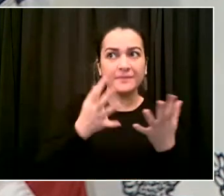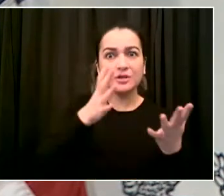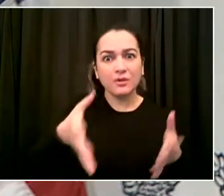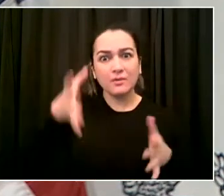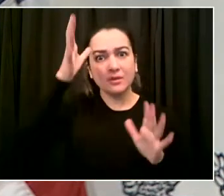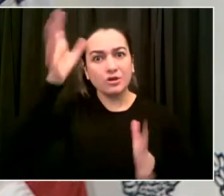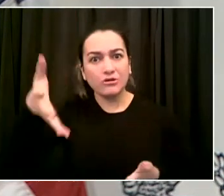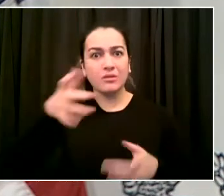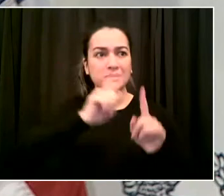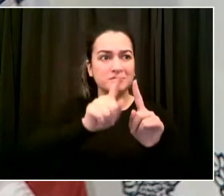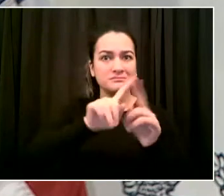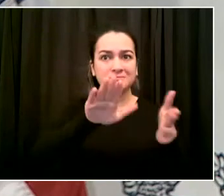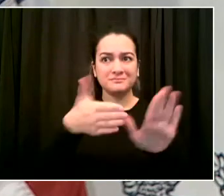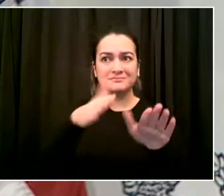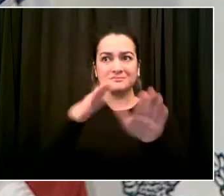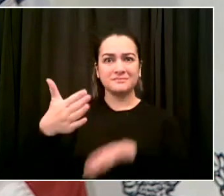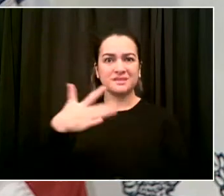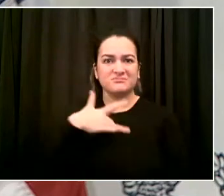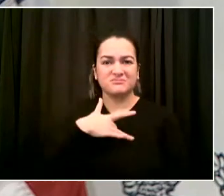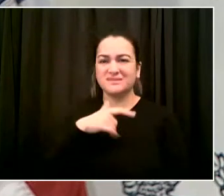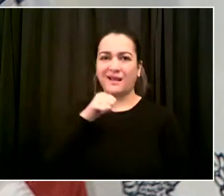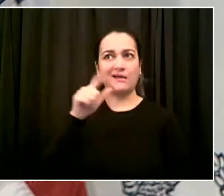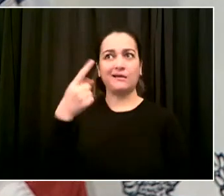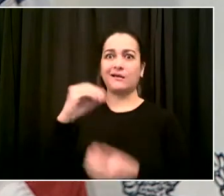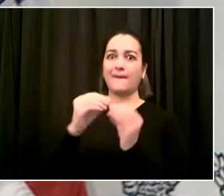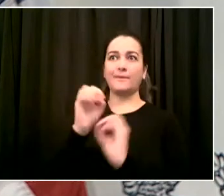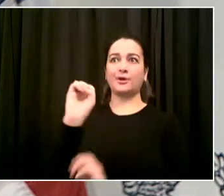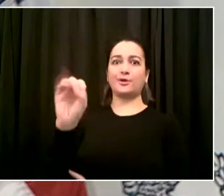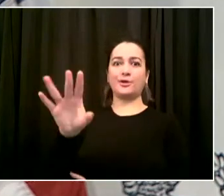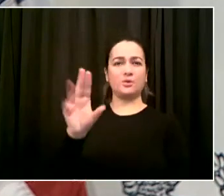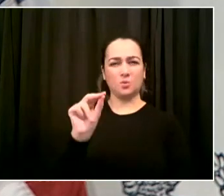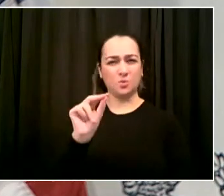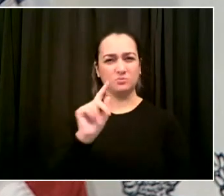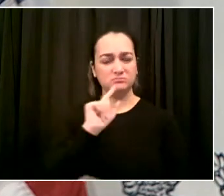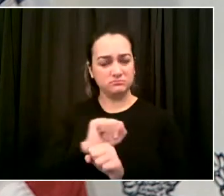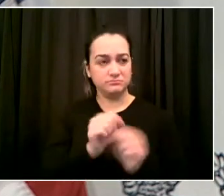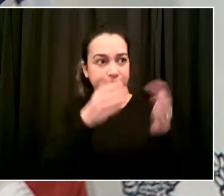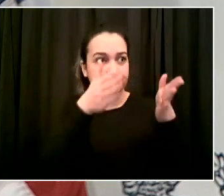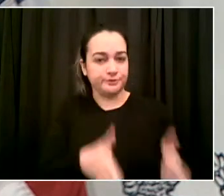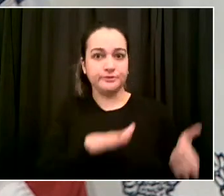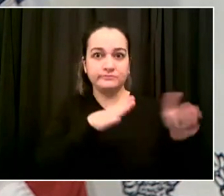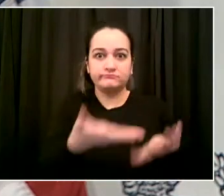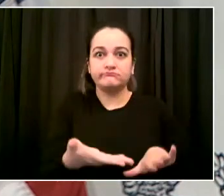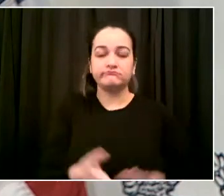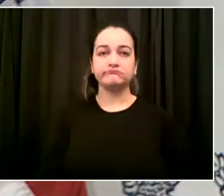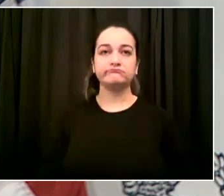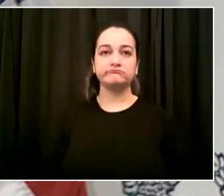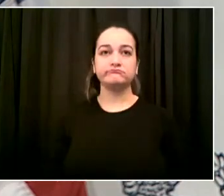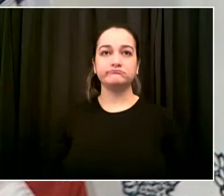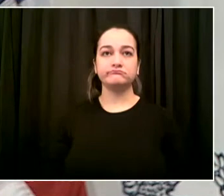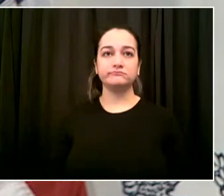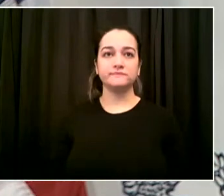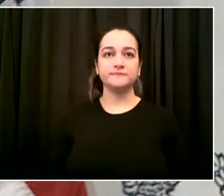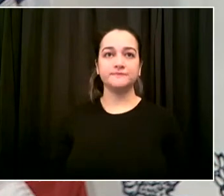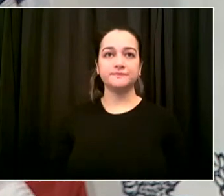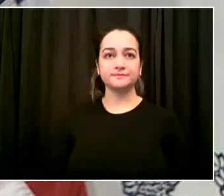SOMEONE'S MOTHER OR FATHER. AN AUNT OOR AN UNCLE, THIS S I FAMILILY, MISSING